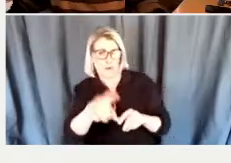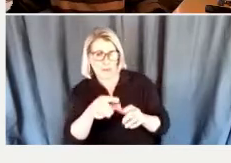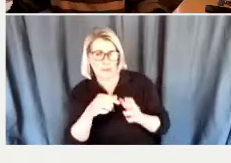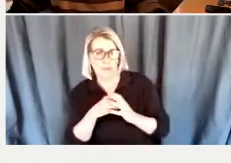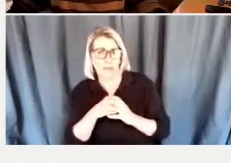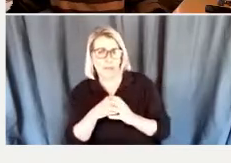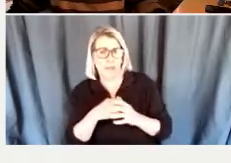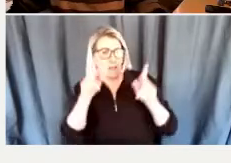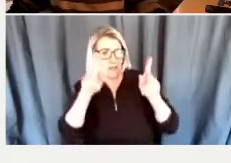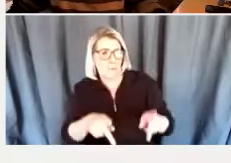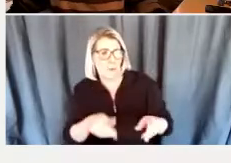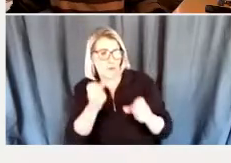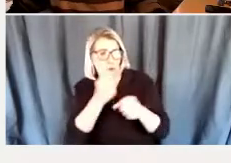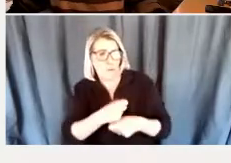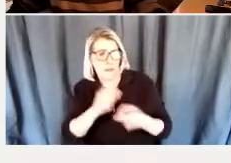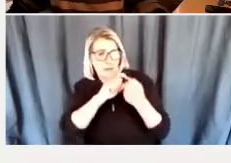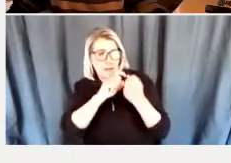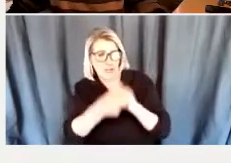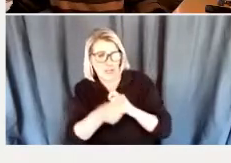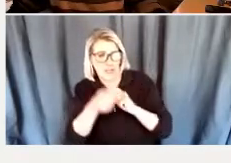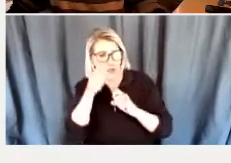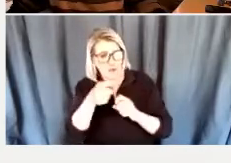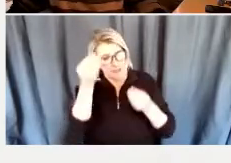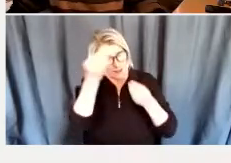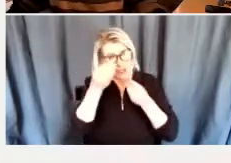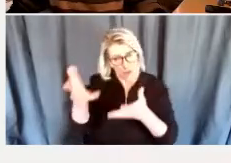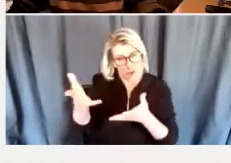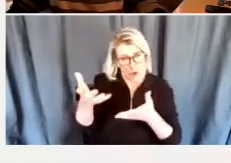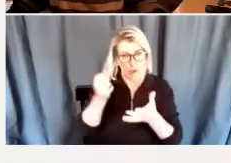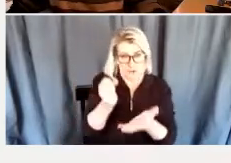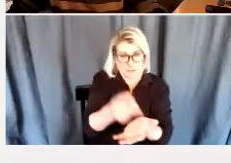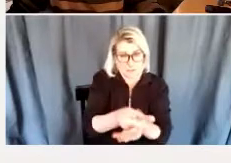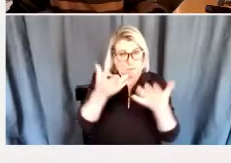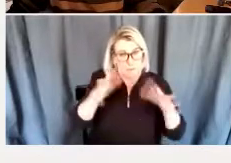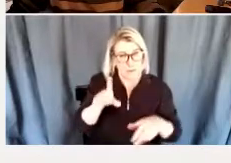that made the change do they get a notification that someone approved it?